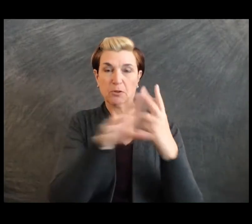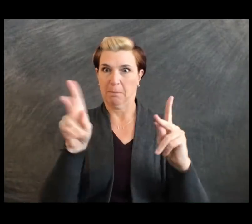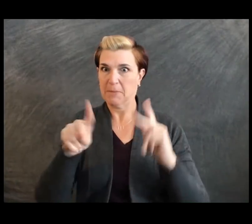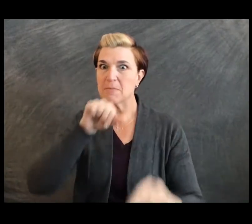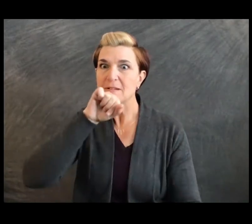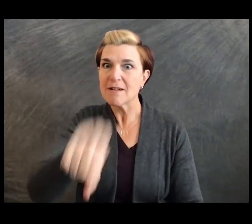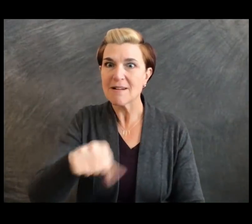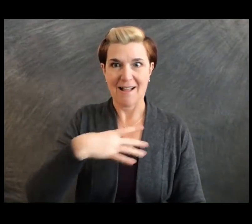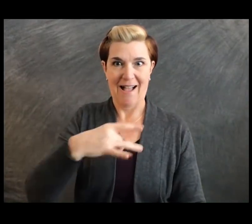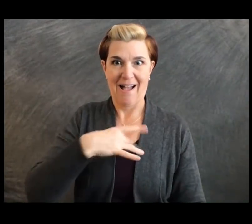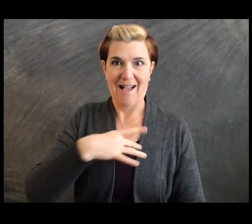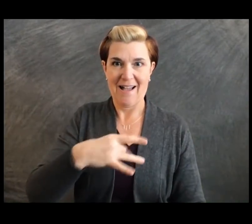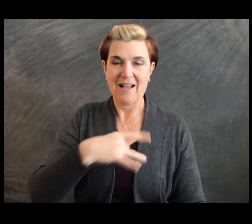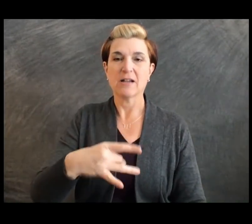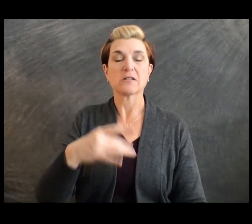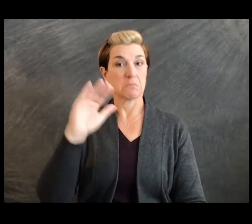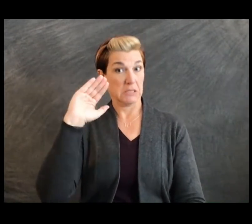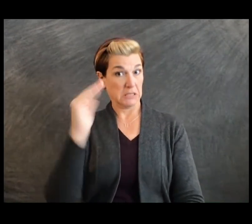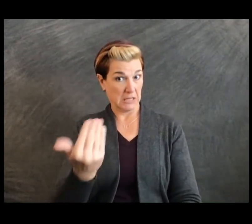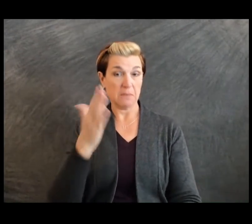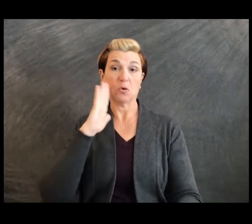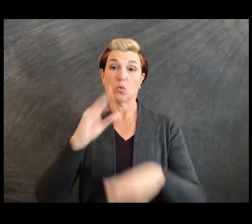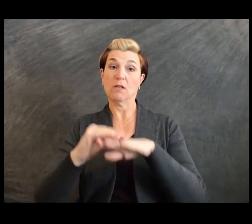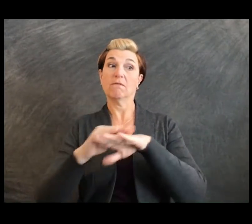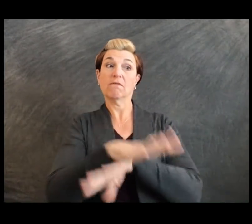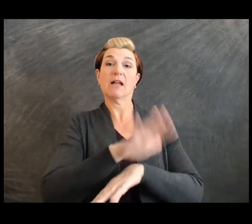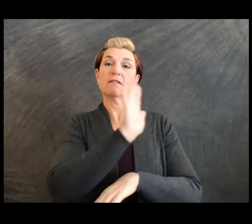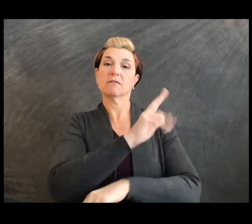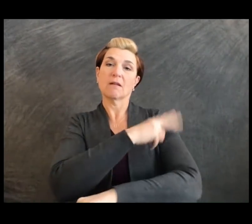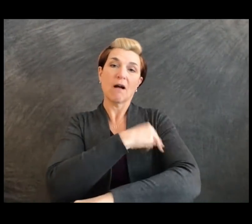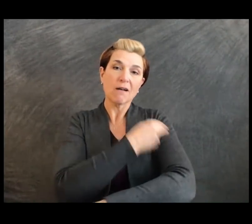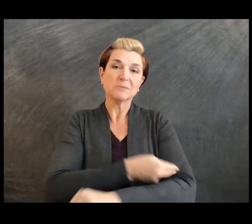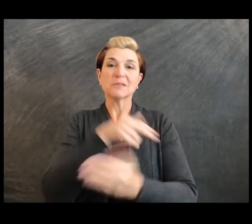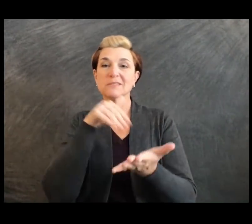functions medically and probably in other ways because of what's going on